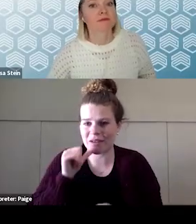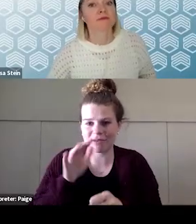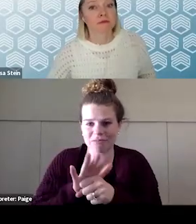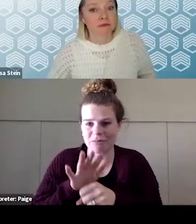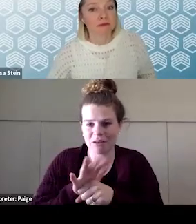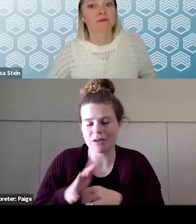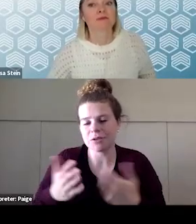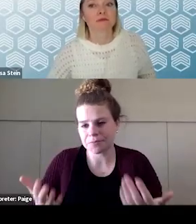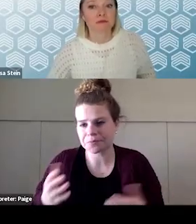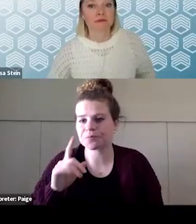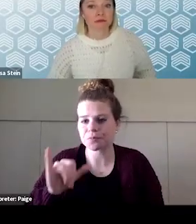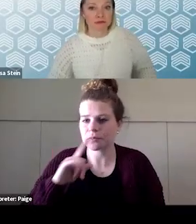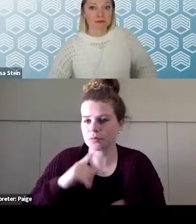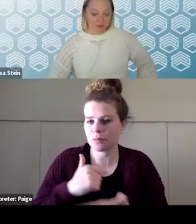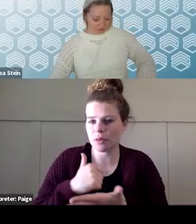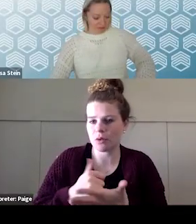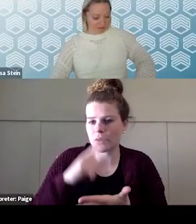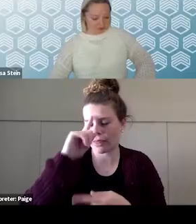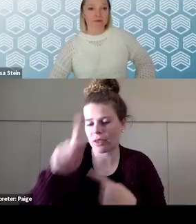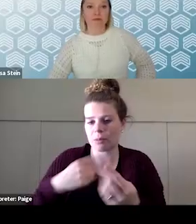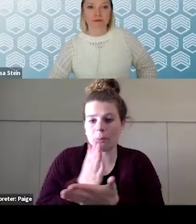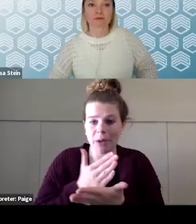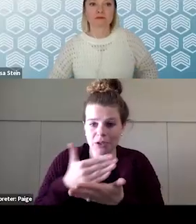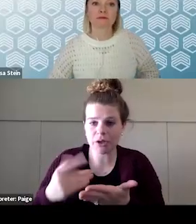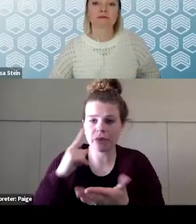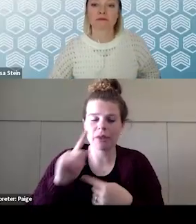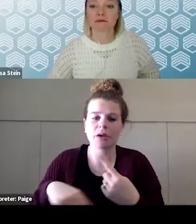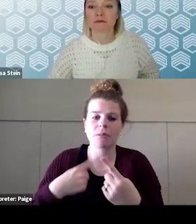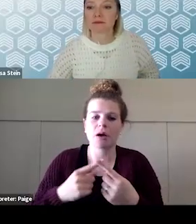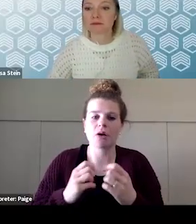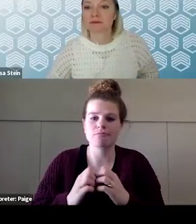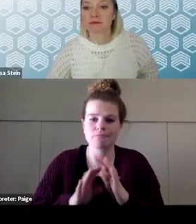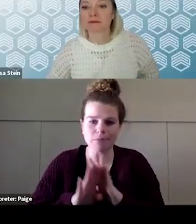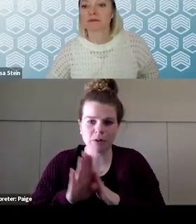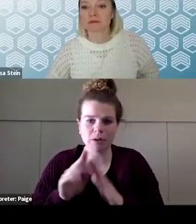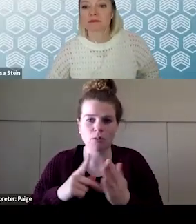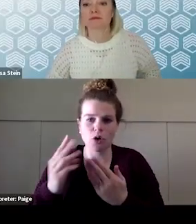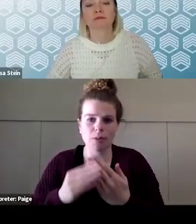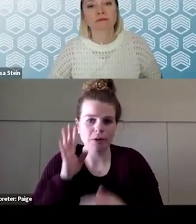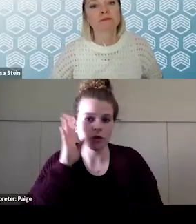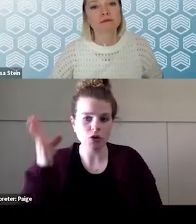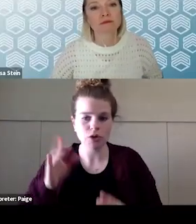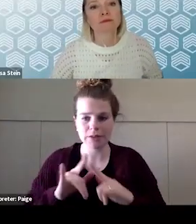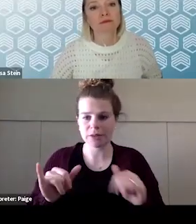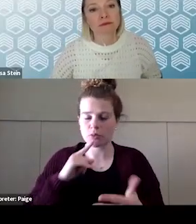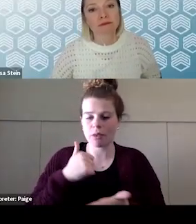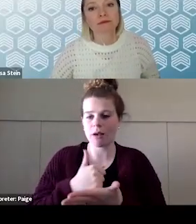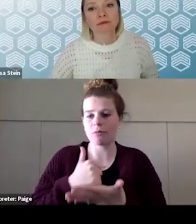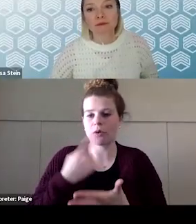So it's really helpful as we think about our budget and we think about building our program in the future, but it's also really helpful on our day-to-day aspect